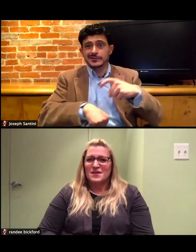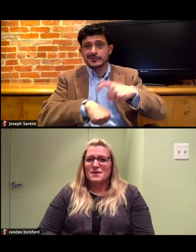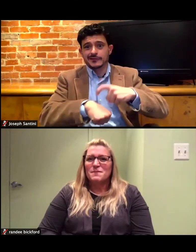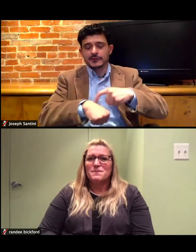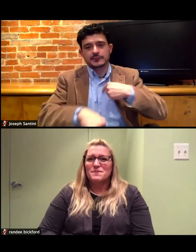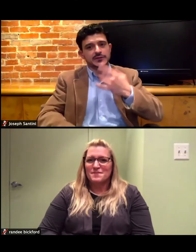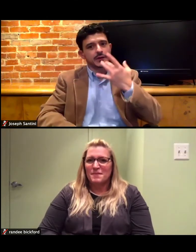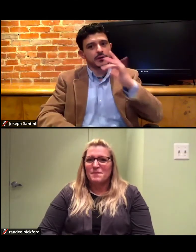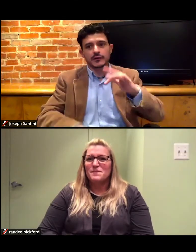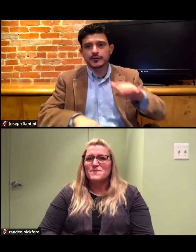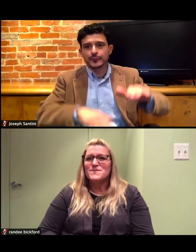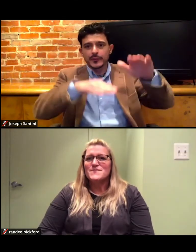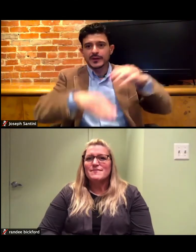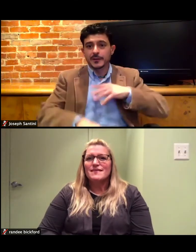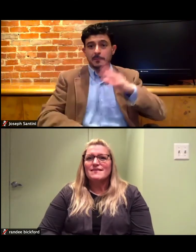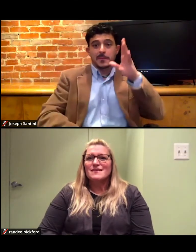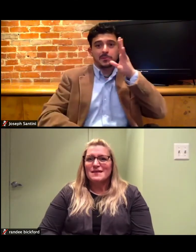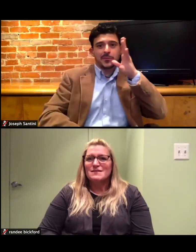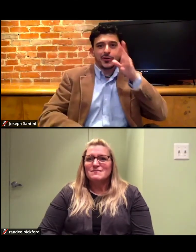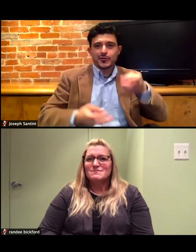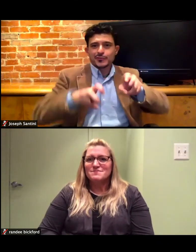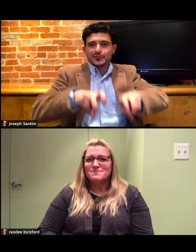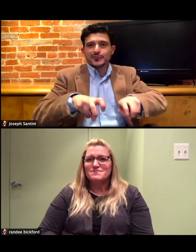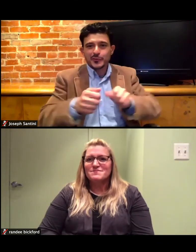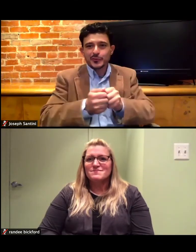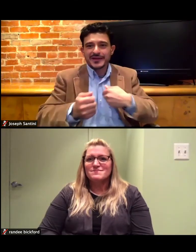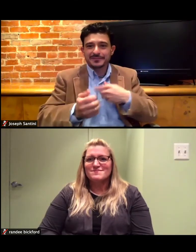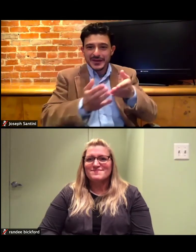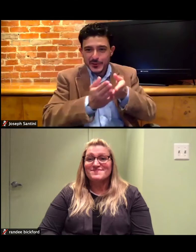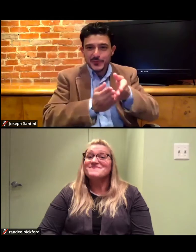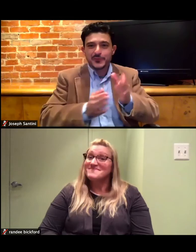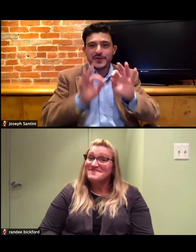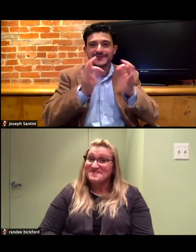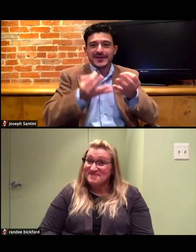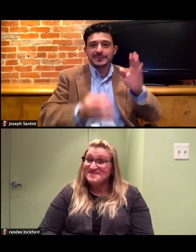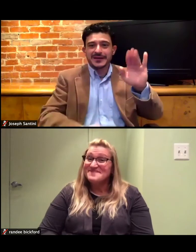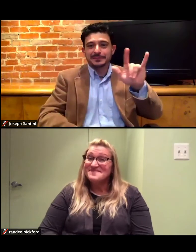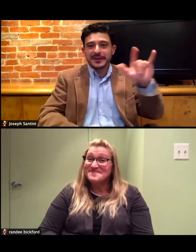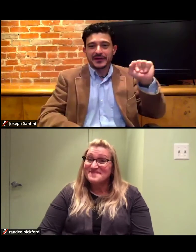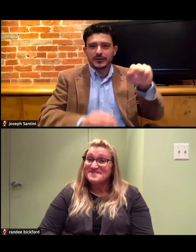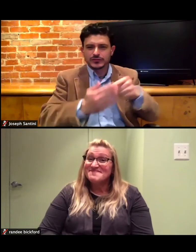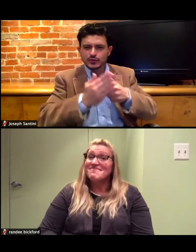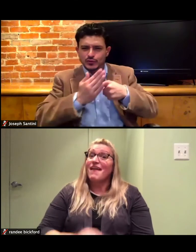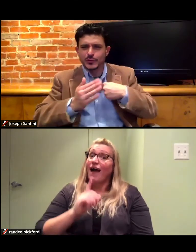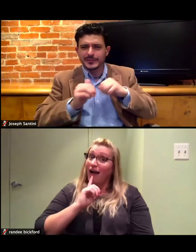Absolutely, and I remember many times I was lucky growing up that, you know, I had my mother there with me